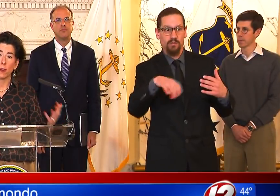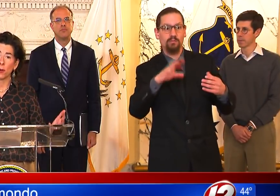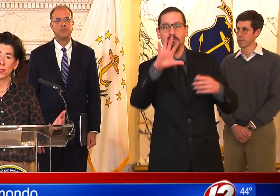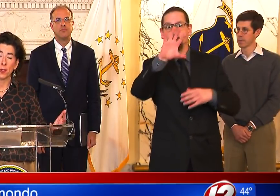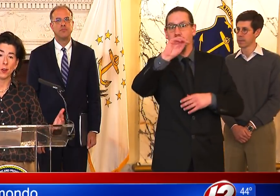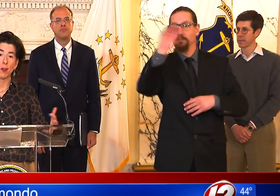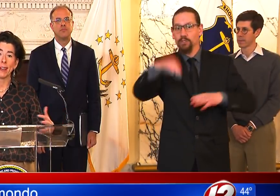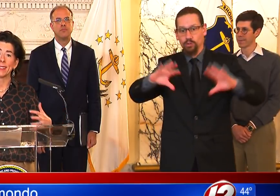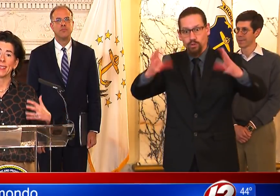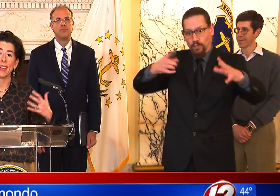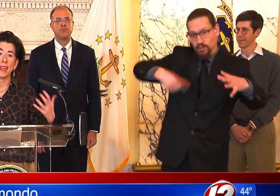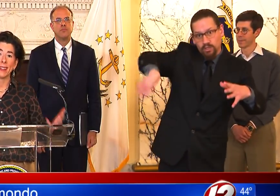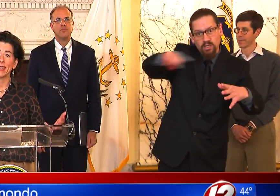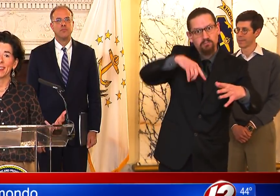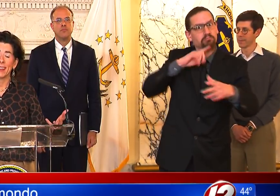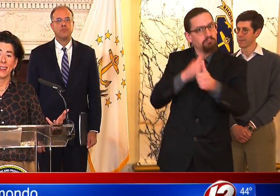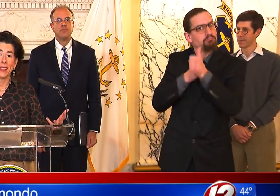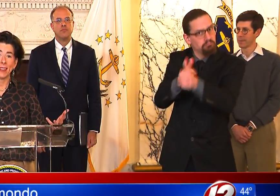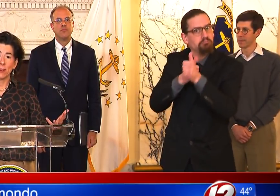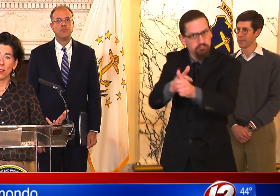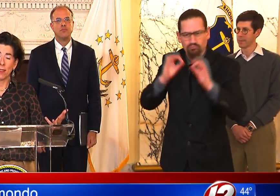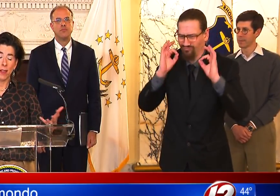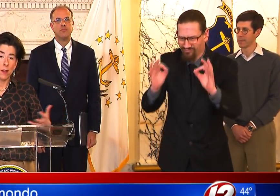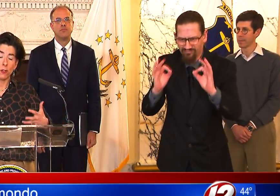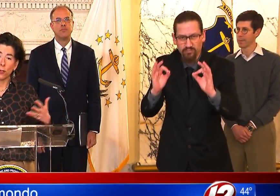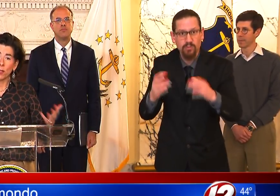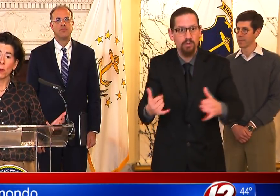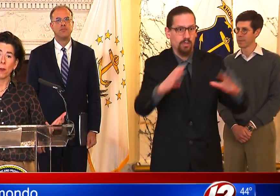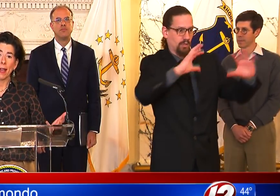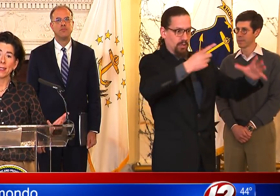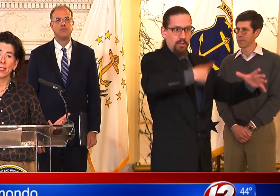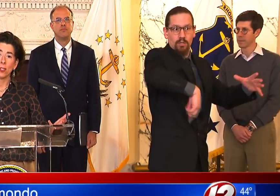HAVE ABOUT 50%-60% COMPLIANCE.